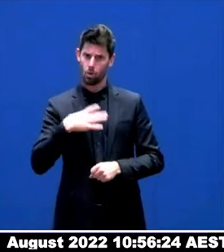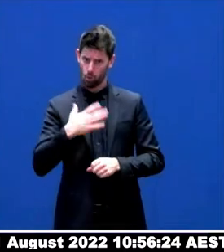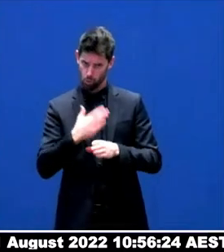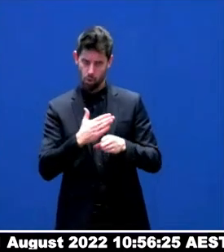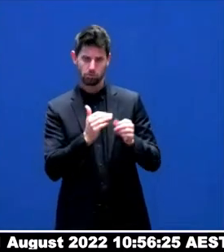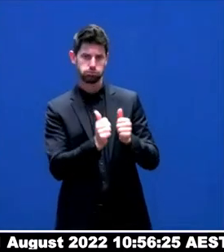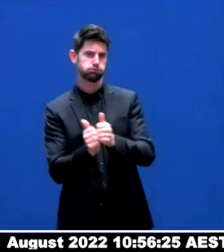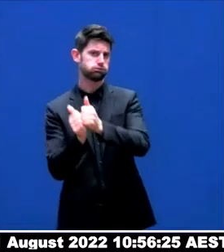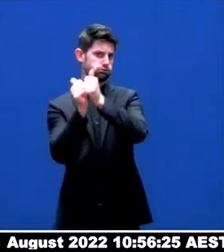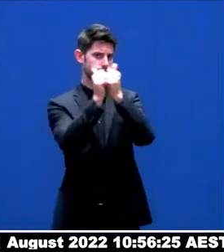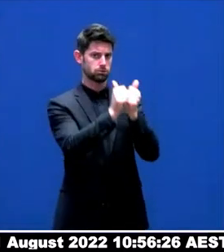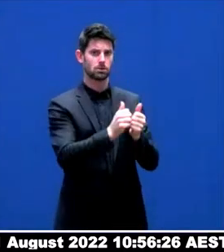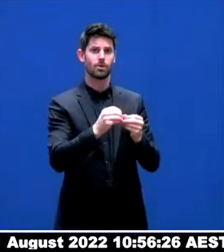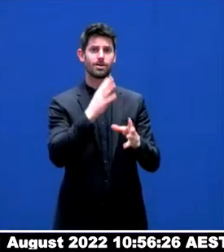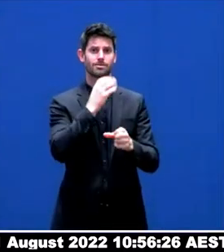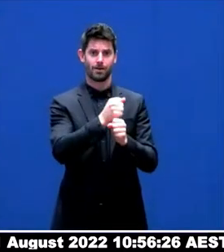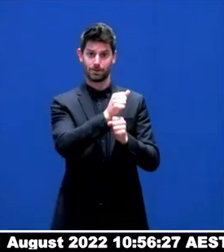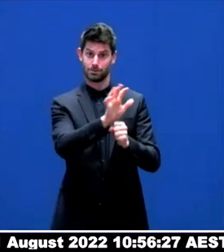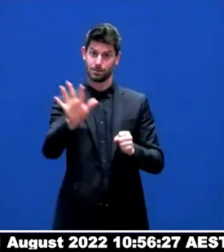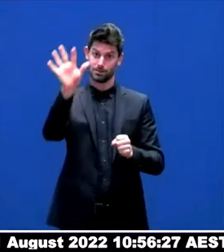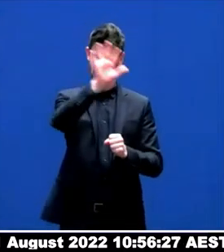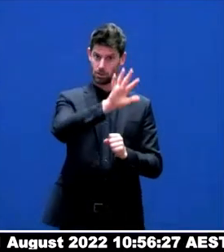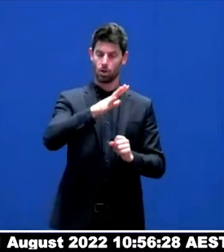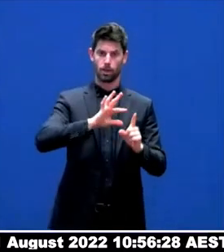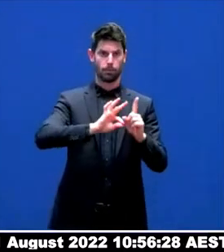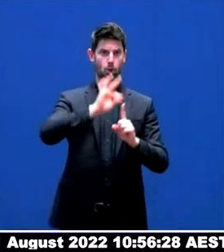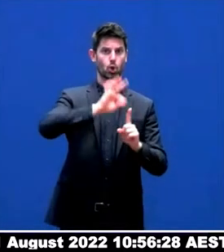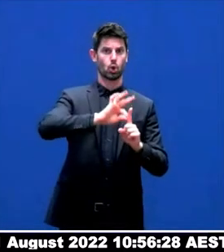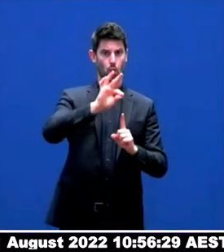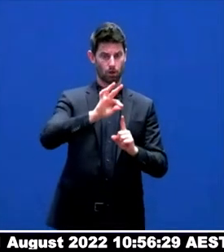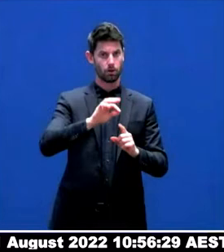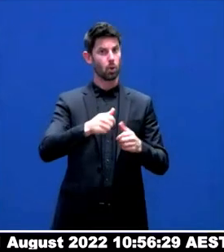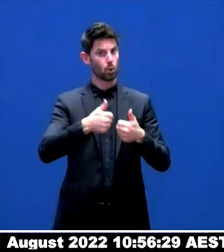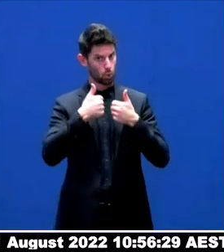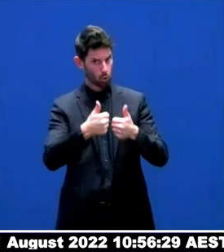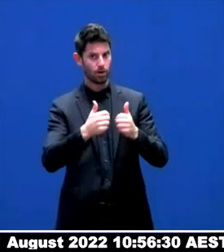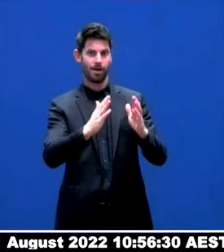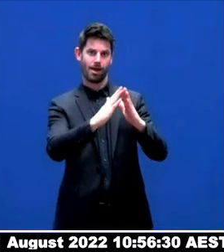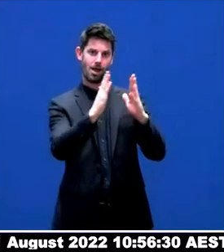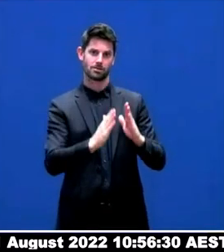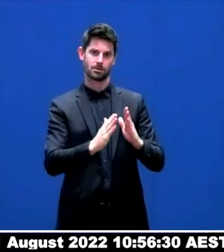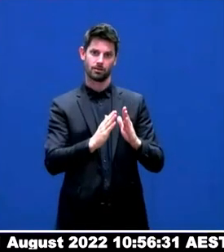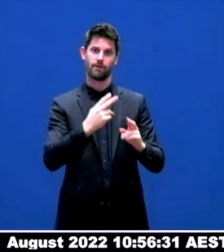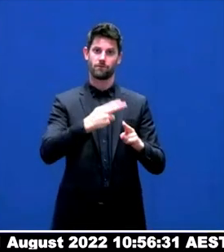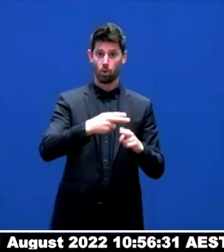territory governments to improve the provision of accessible and well-designed housing for people with disability." Yes.